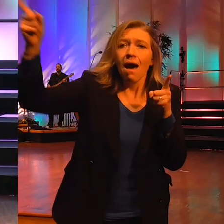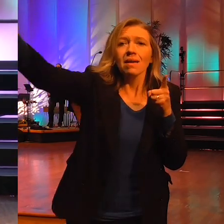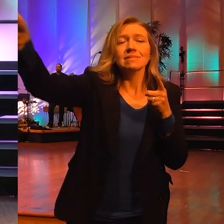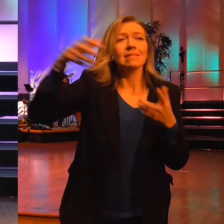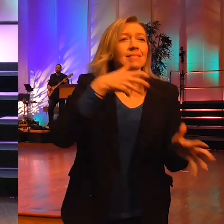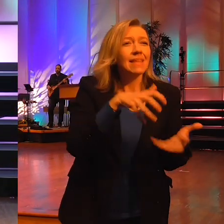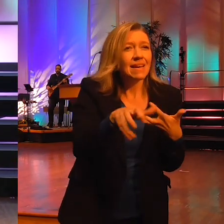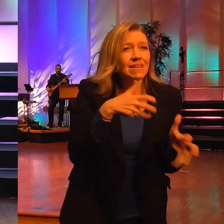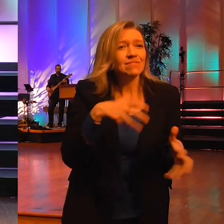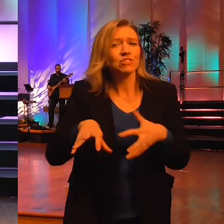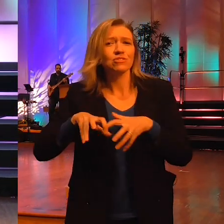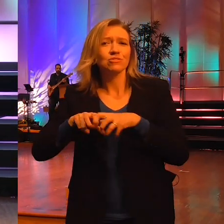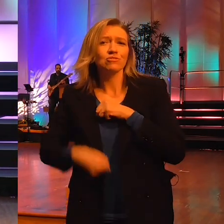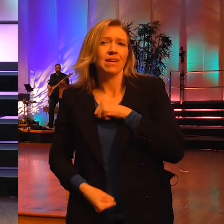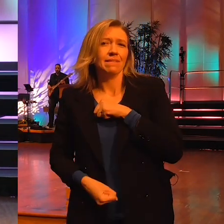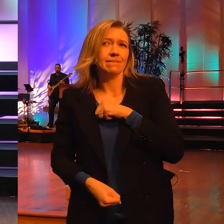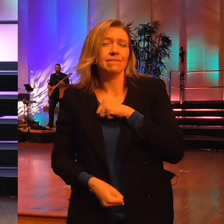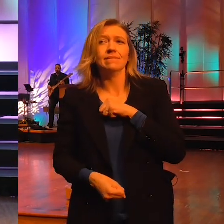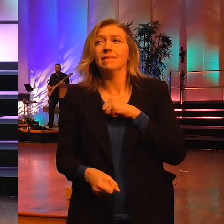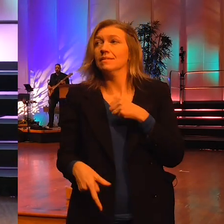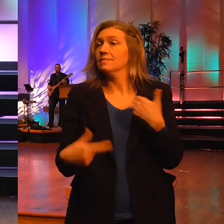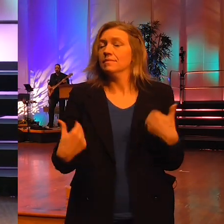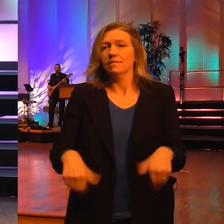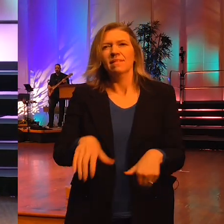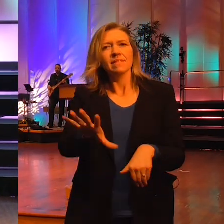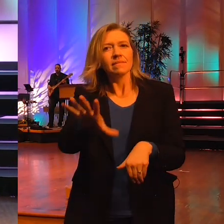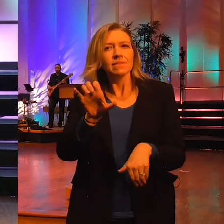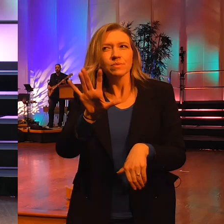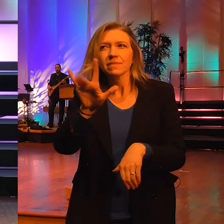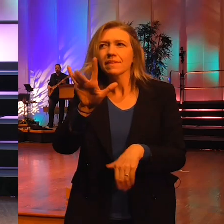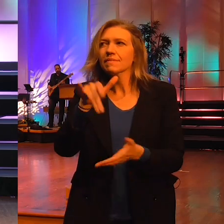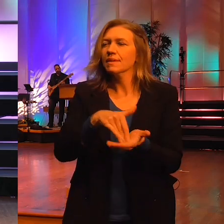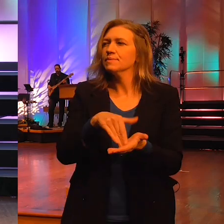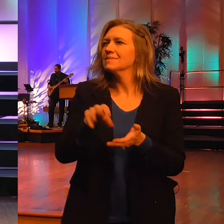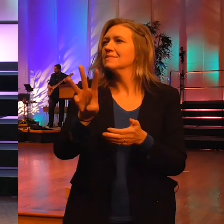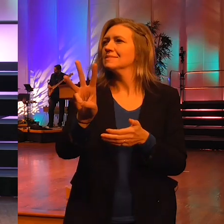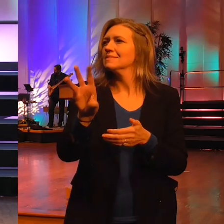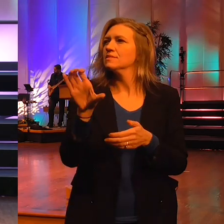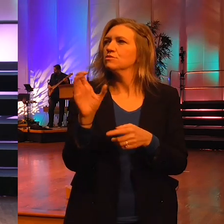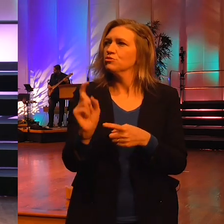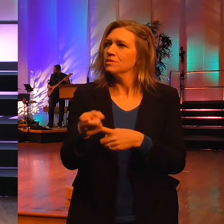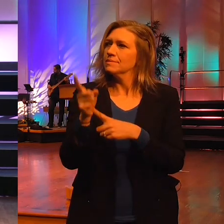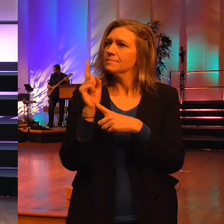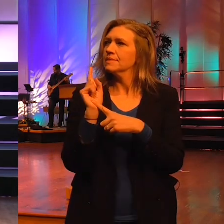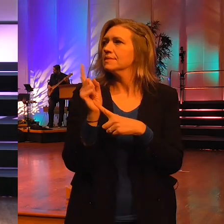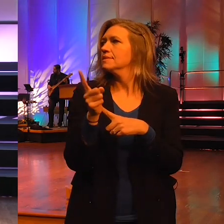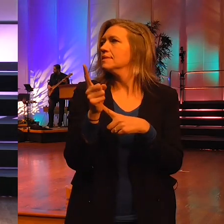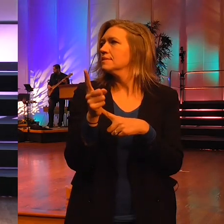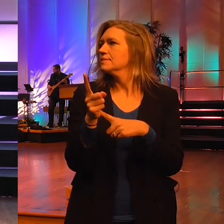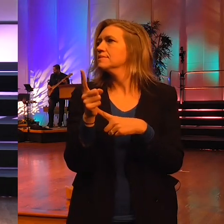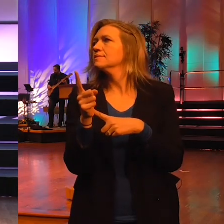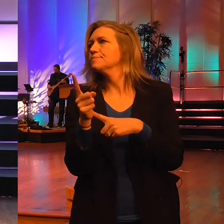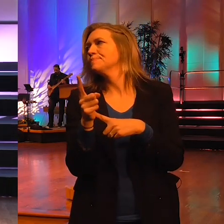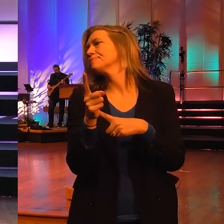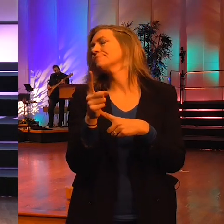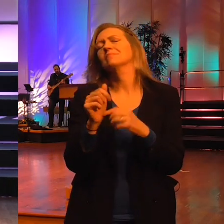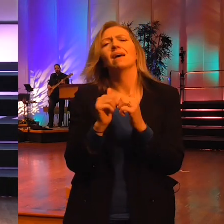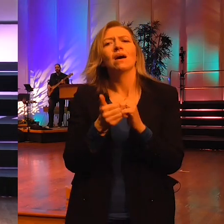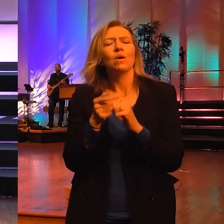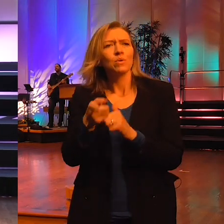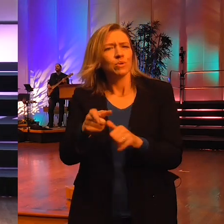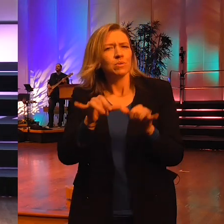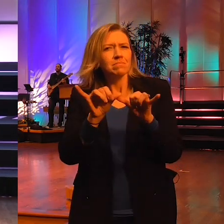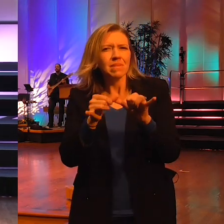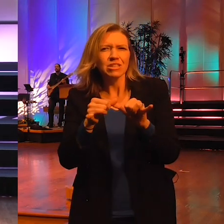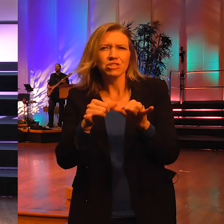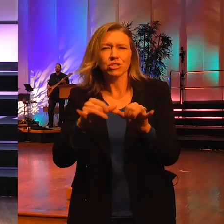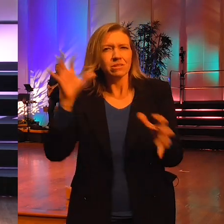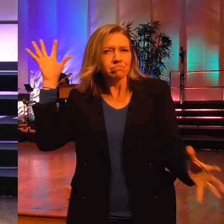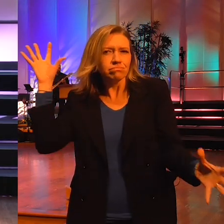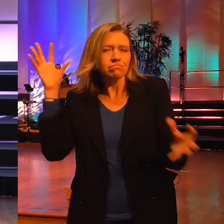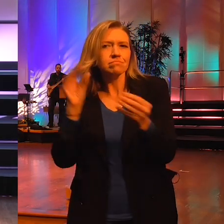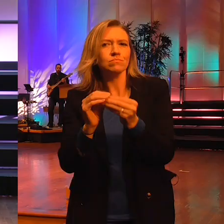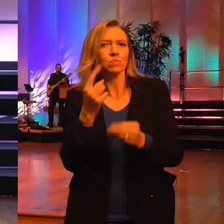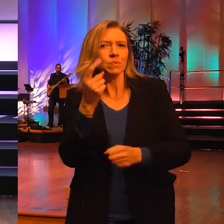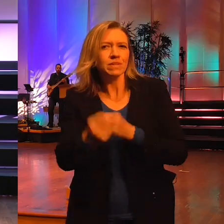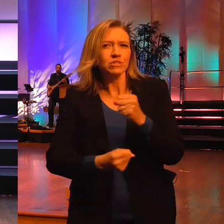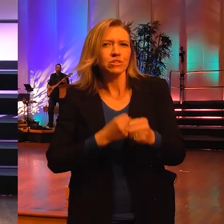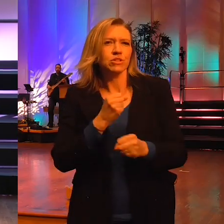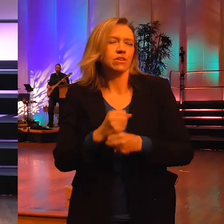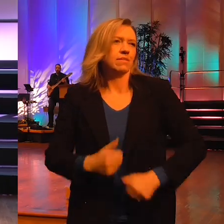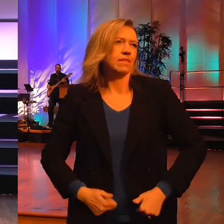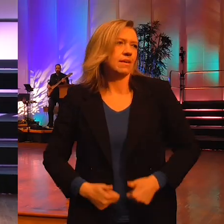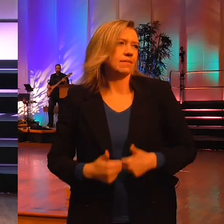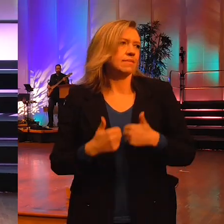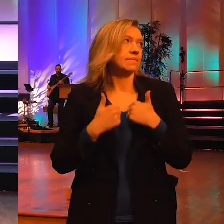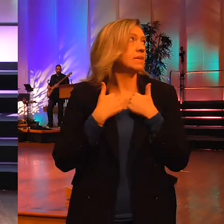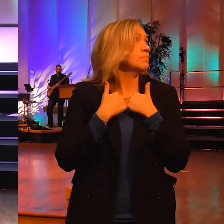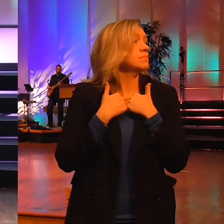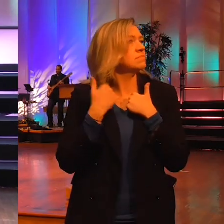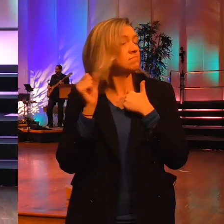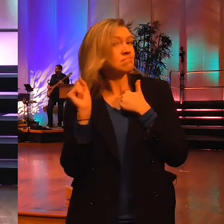stride in 525 ,600 minutes how do you measure a year in the Life how about